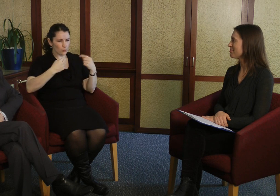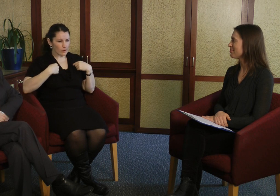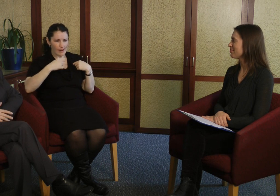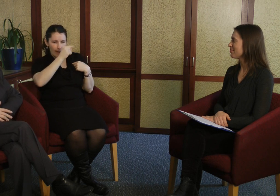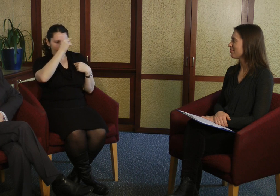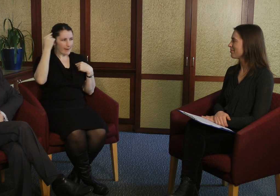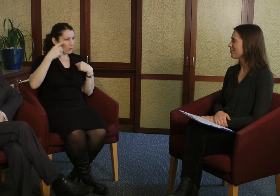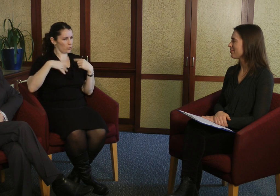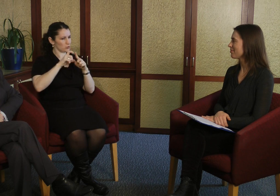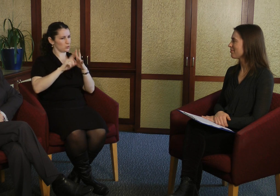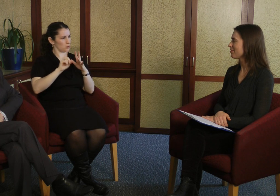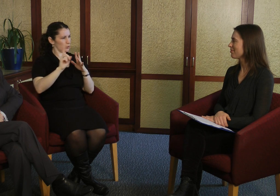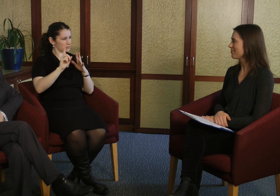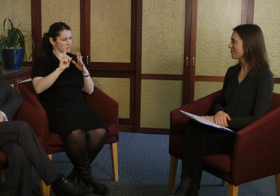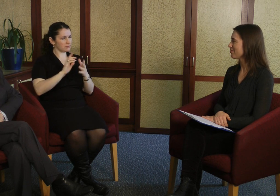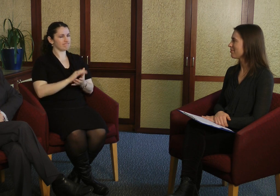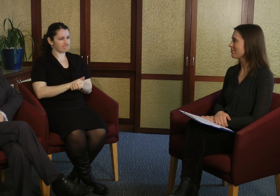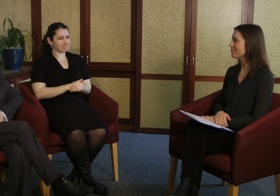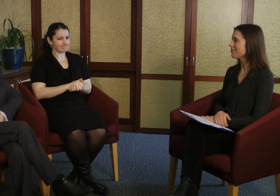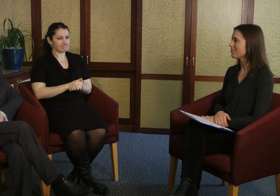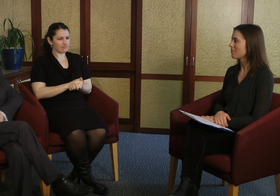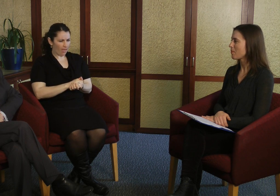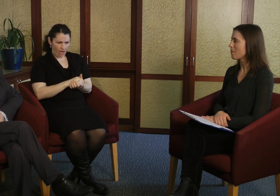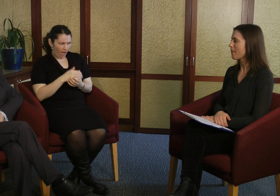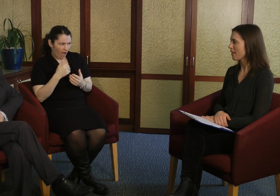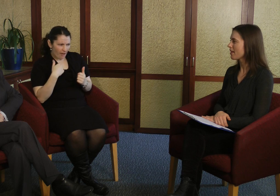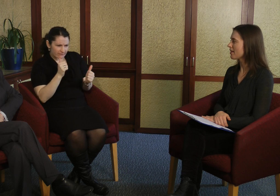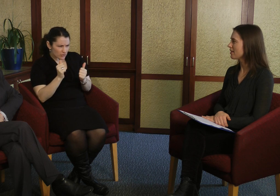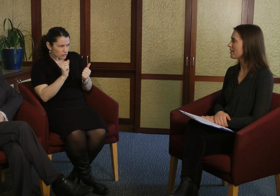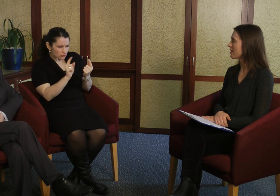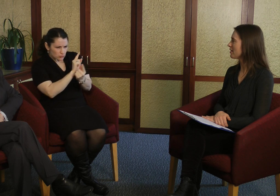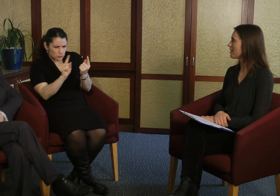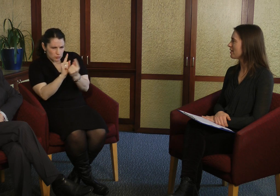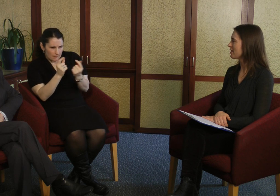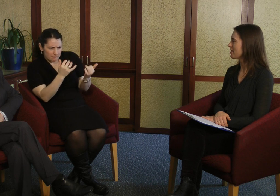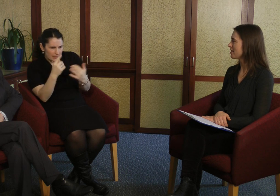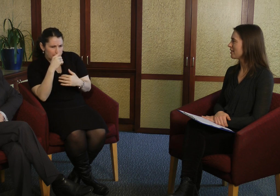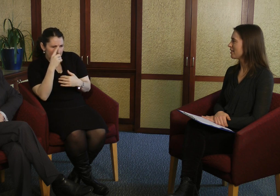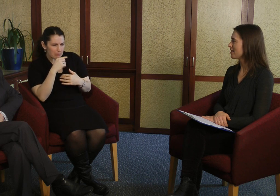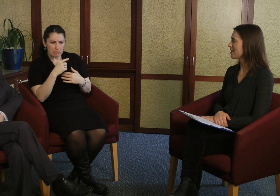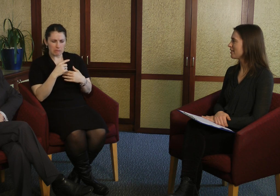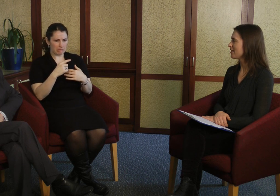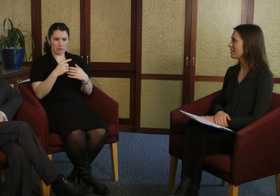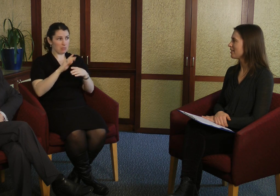to many people already that I have not been given any agenda from the board; I don't